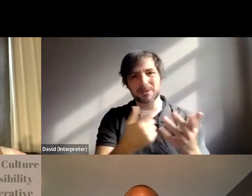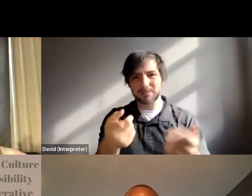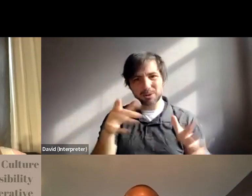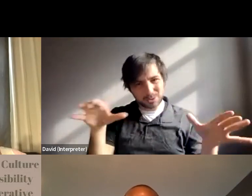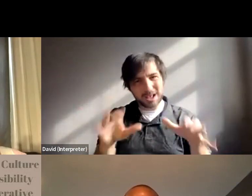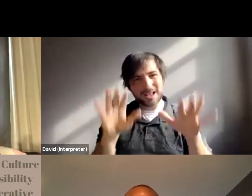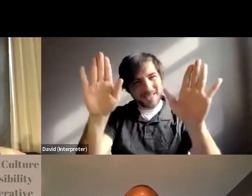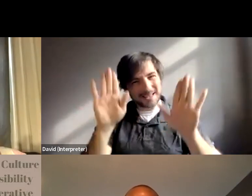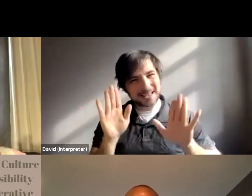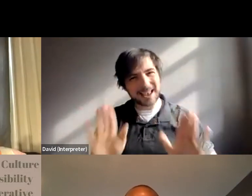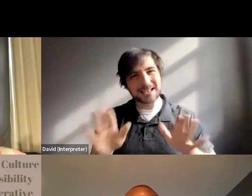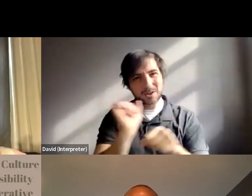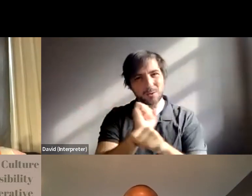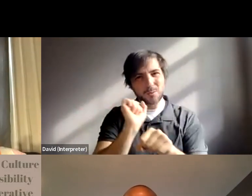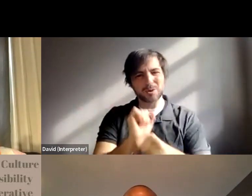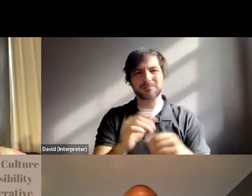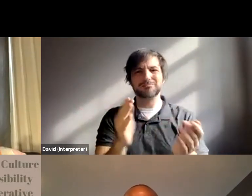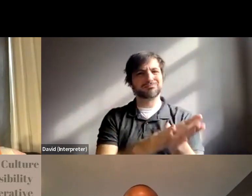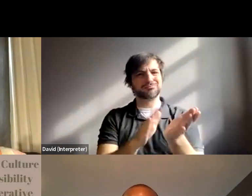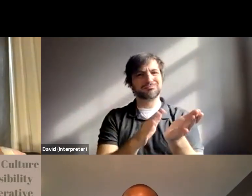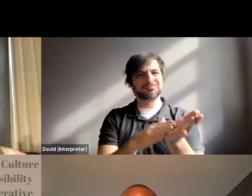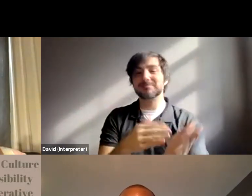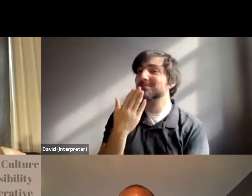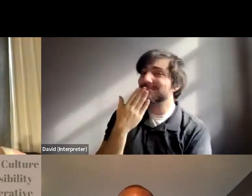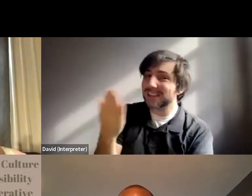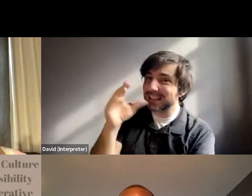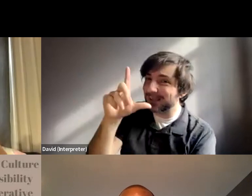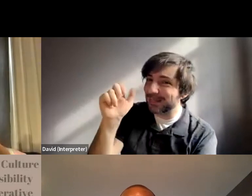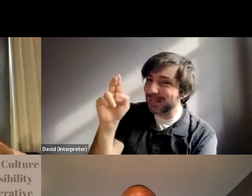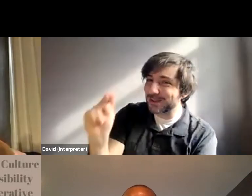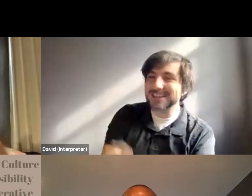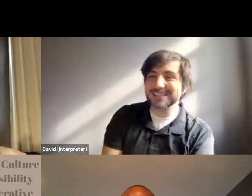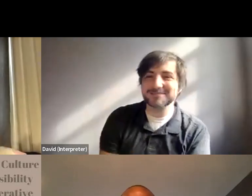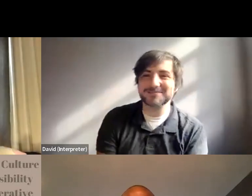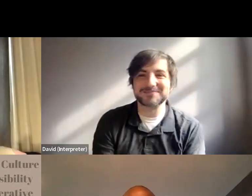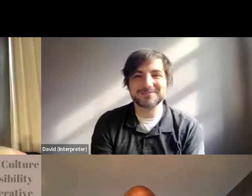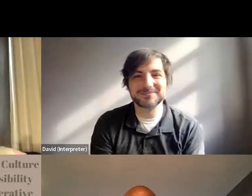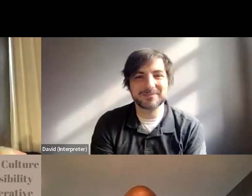Magan: Thanks, Lauren.